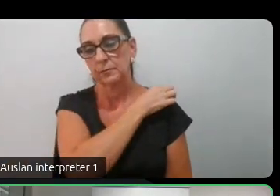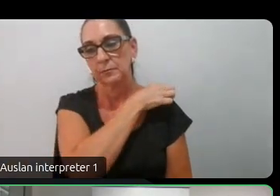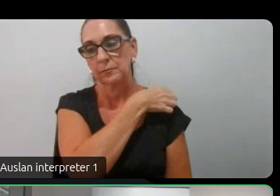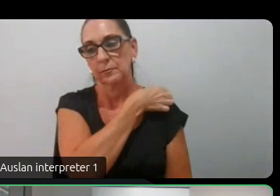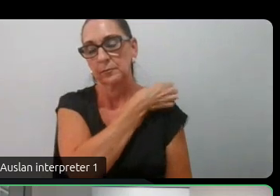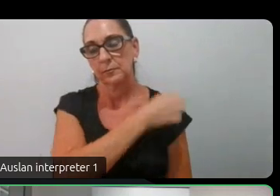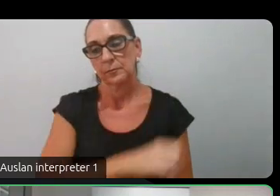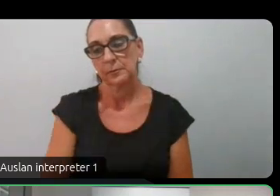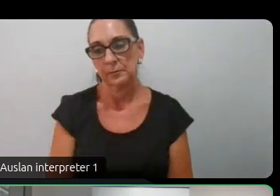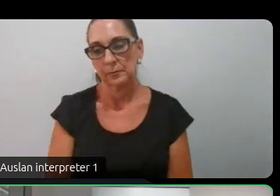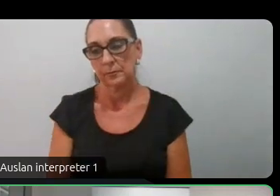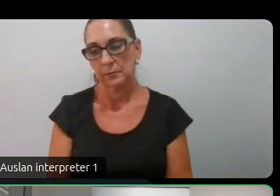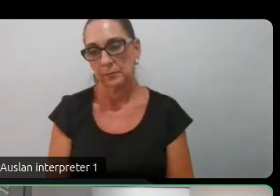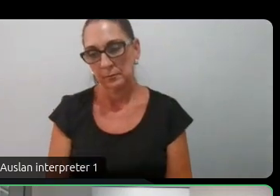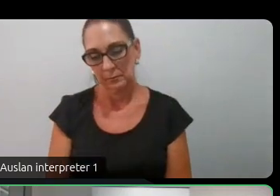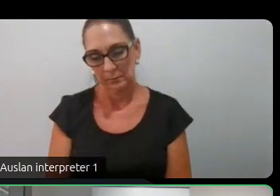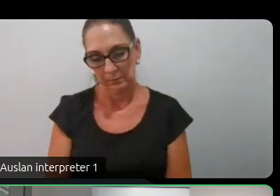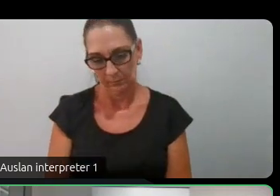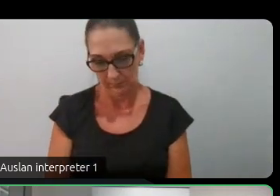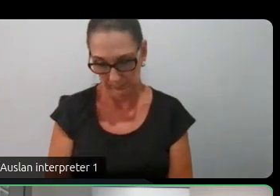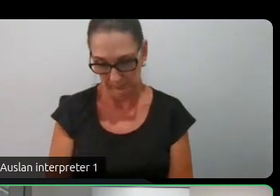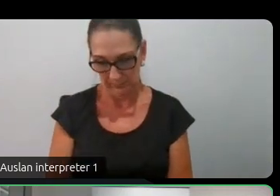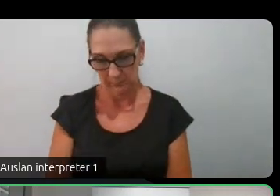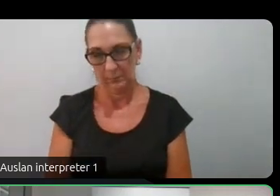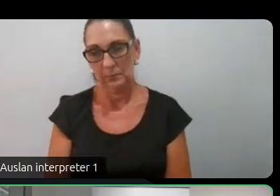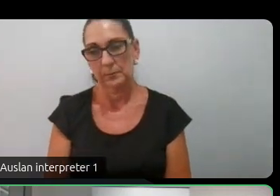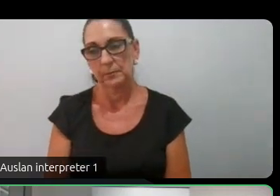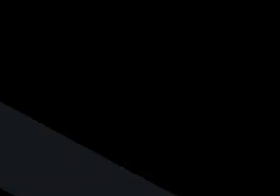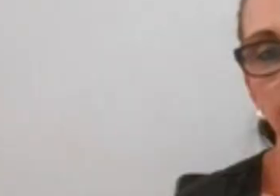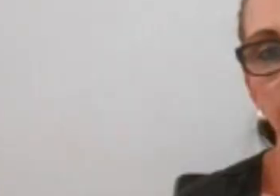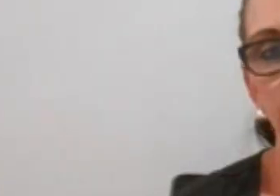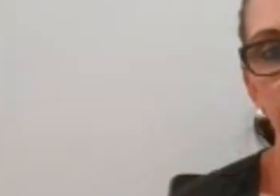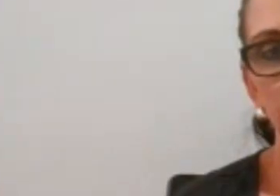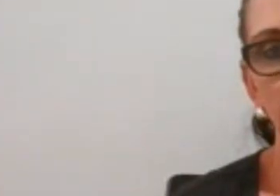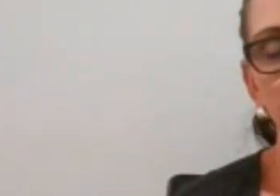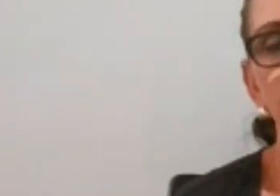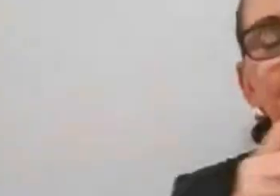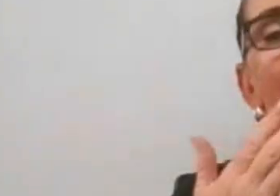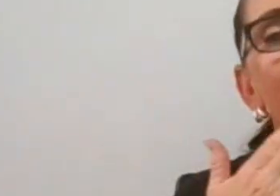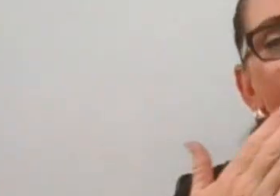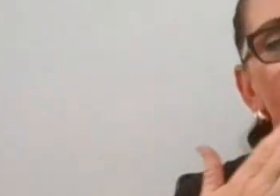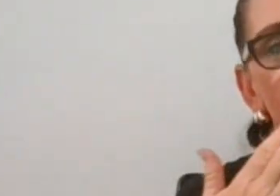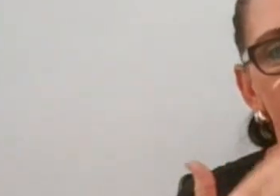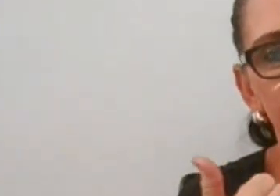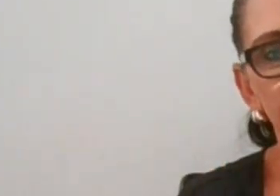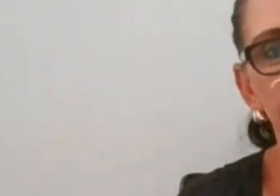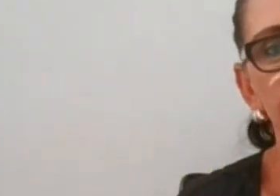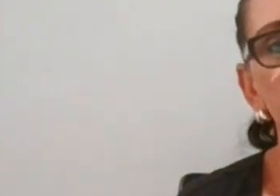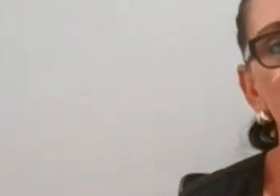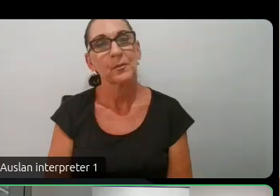and NDIS participants or applicants with us today. So, thank you so much everyone. Um, moving on to